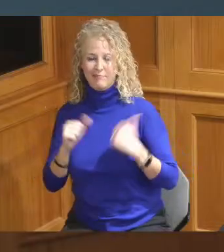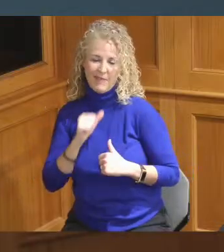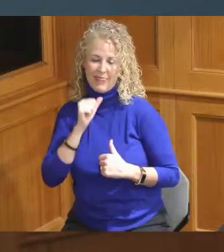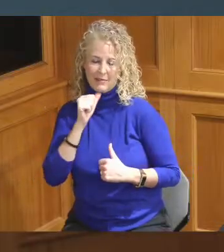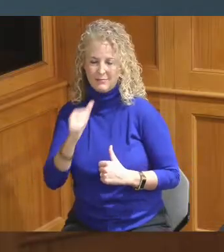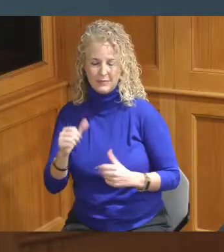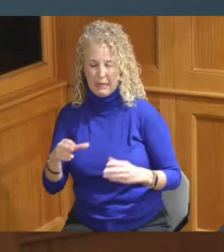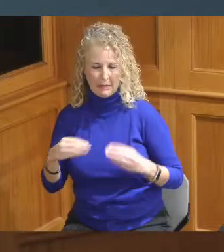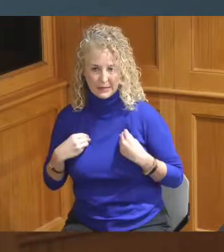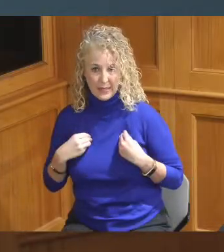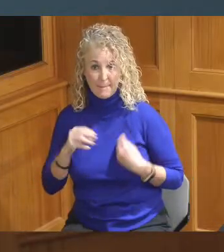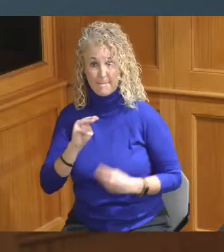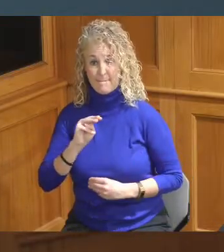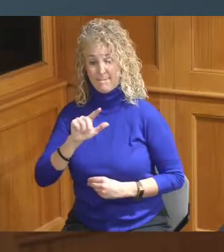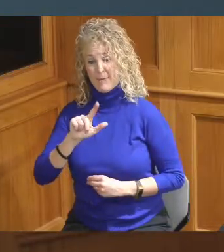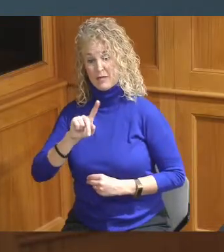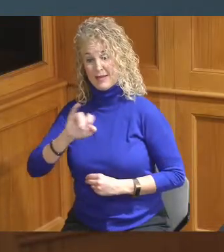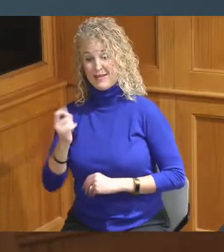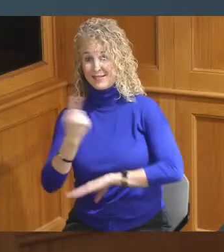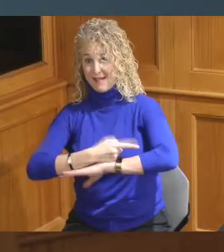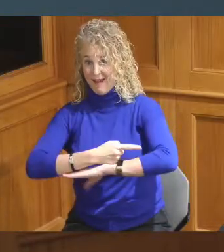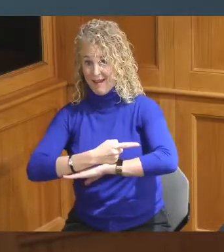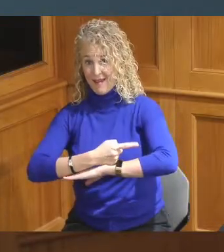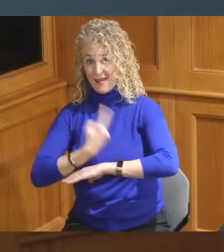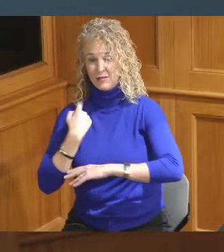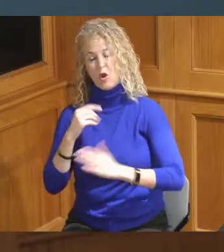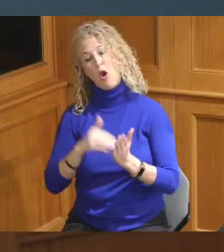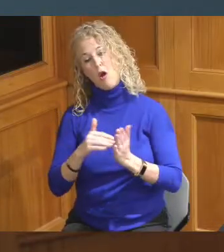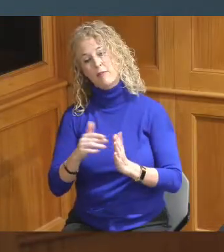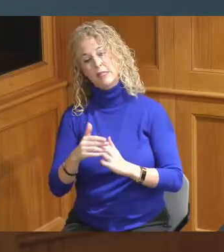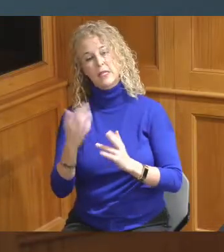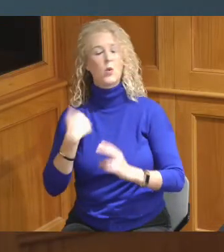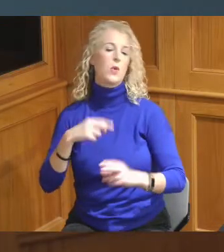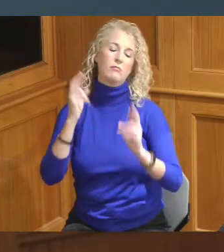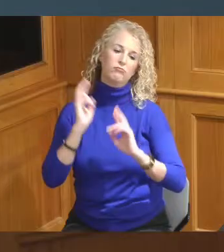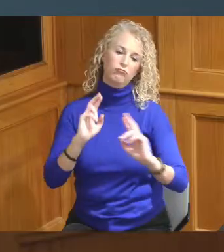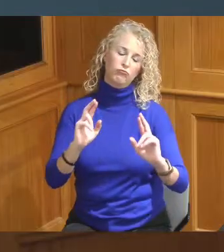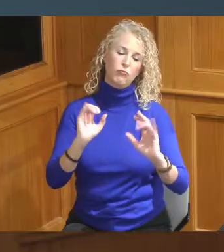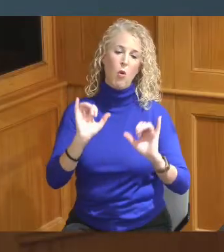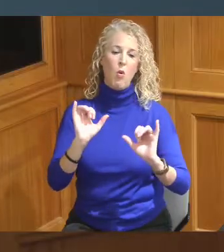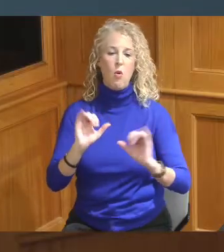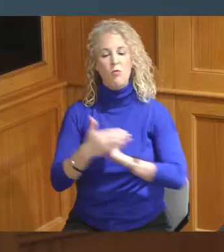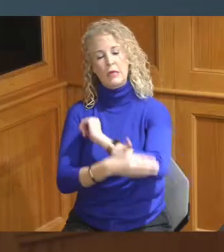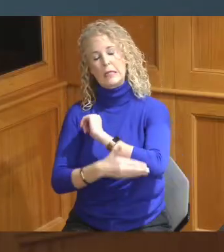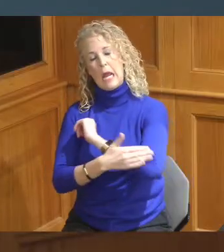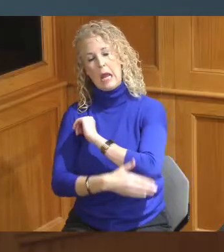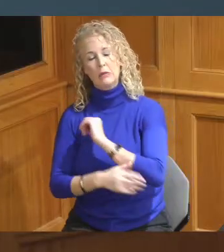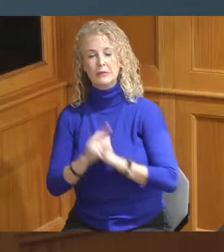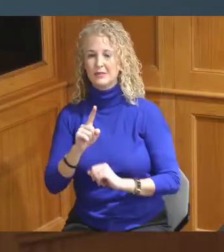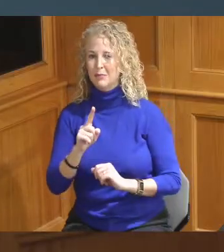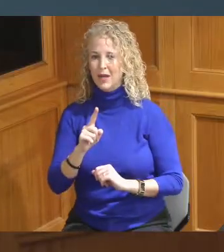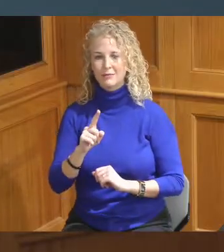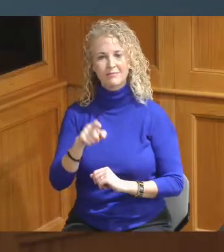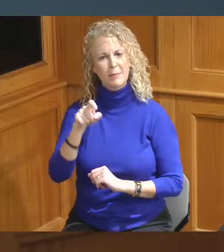Jr. Day has long been recognized as a county holiday, I believe recognition must always be